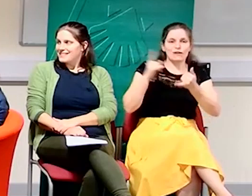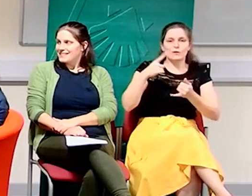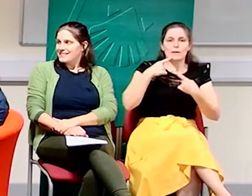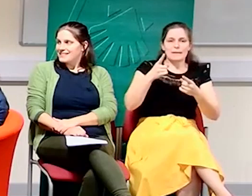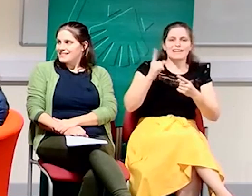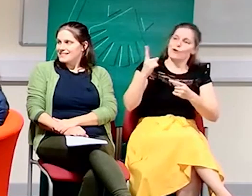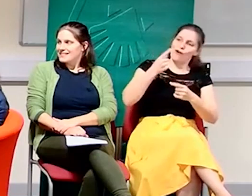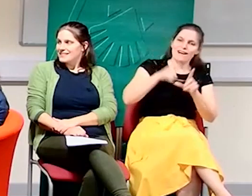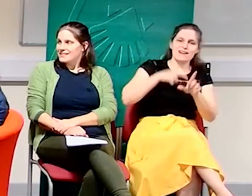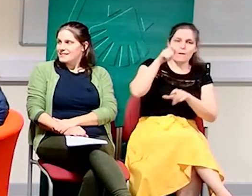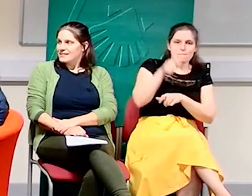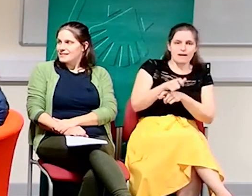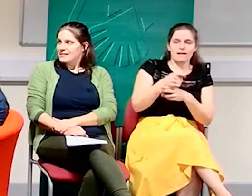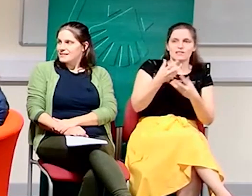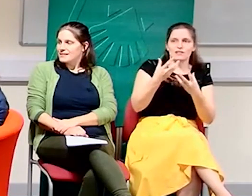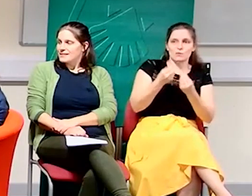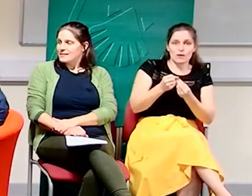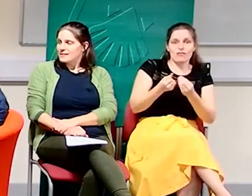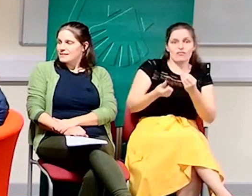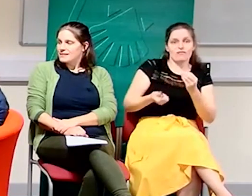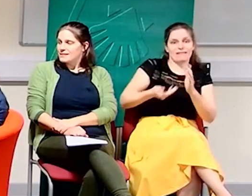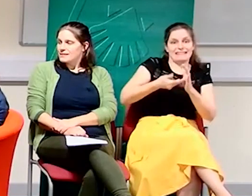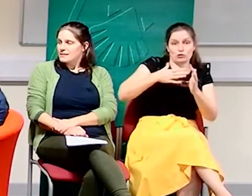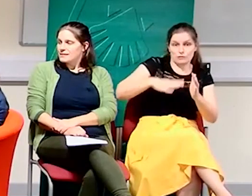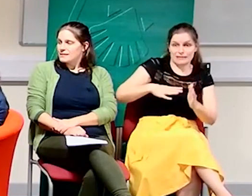what your what's your perspective of the sorts of barriers that uh that young people may be